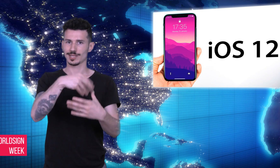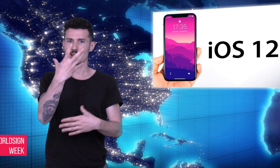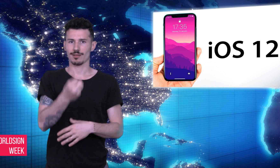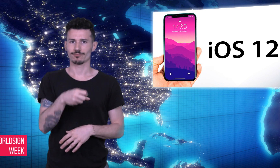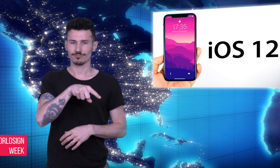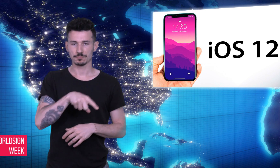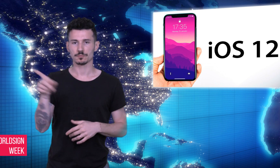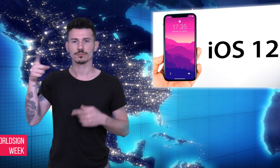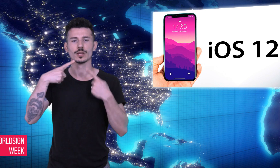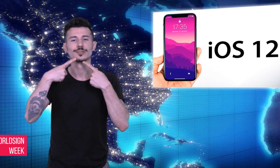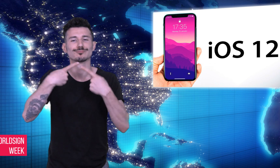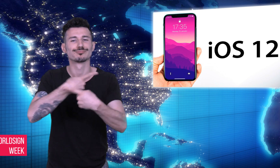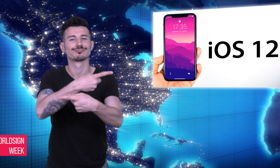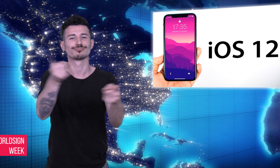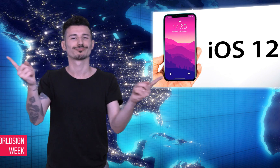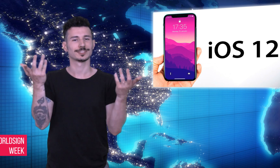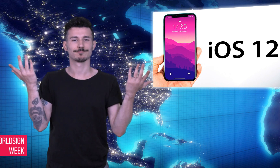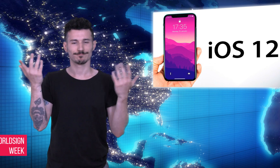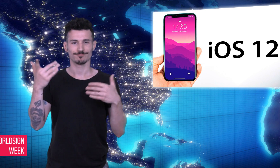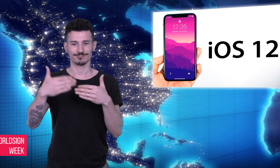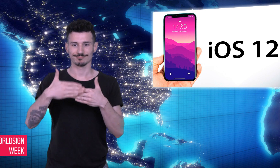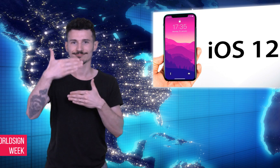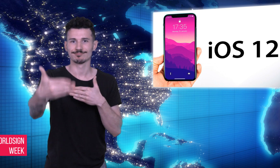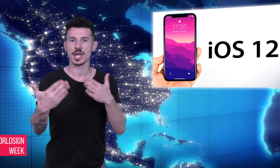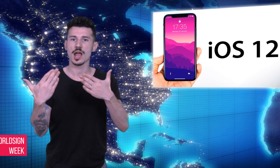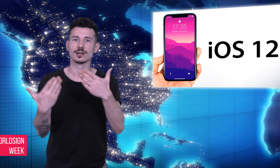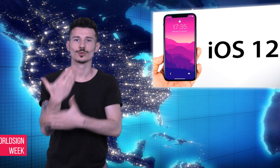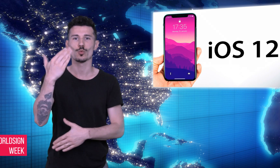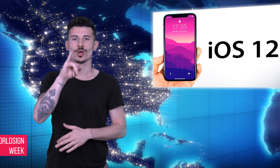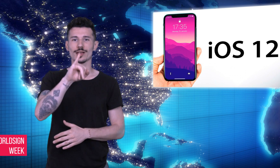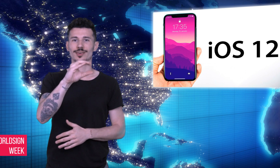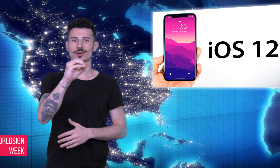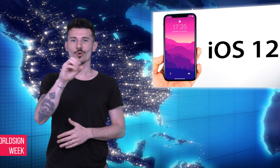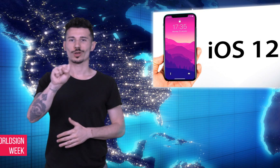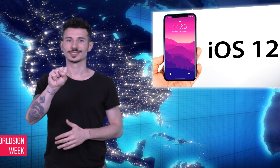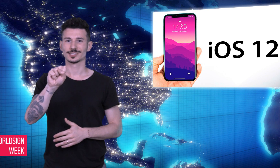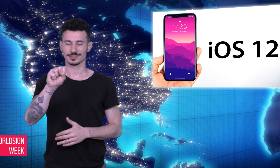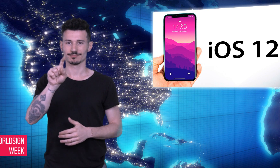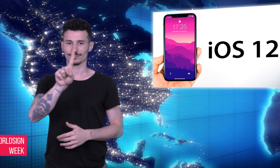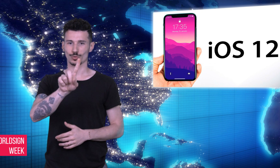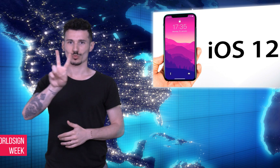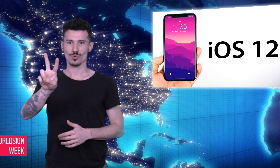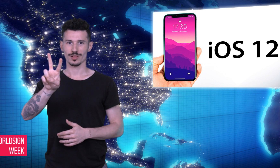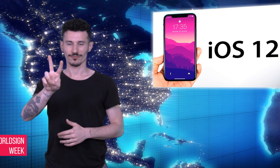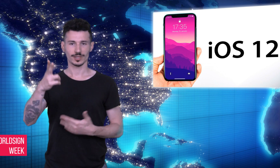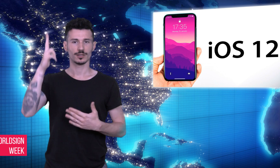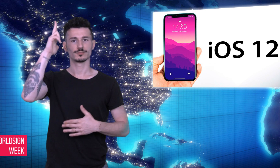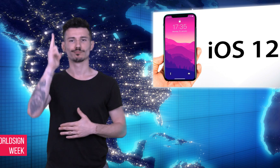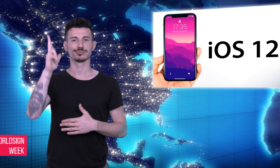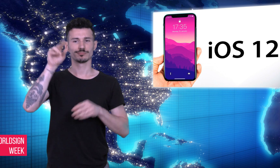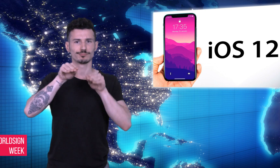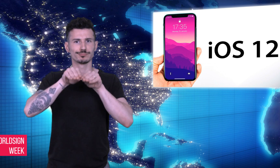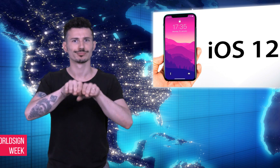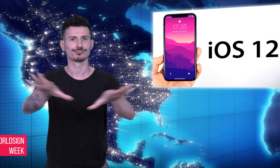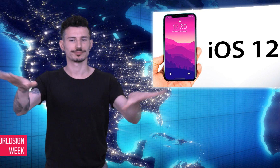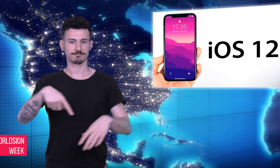computers, iOS 12 which is expected to be released in September, as well